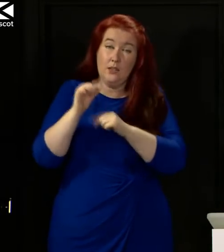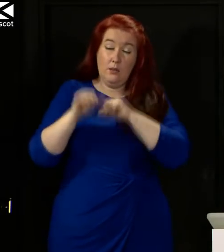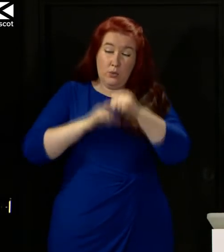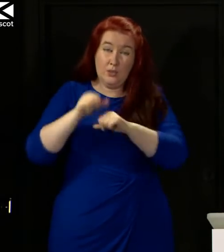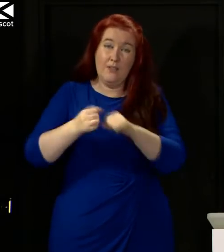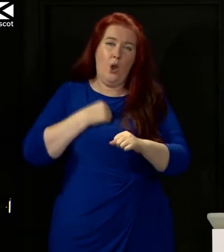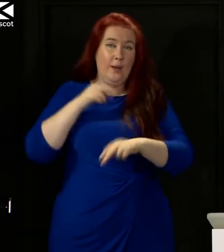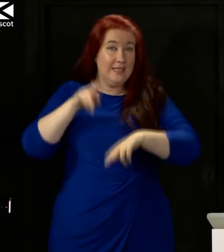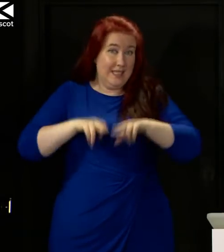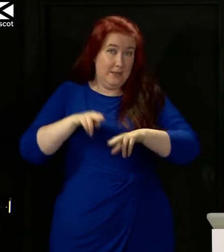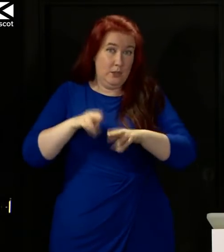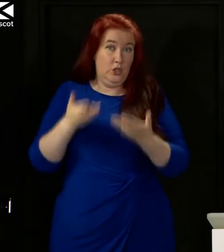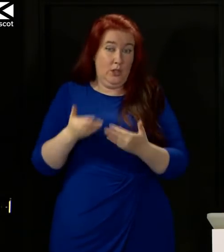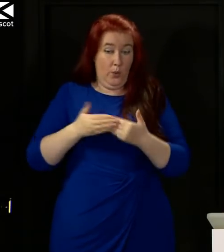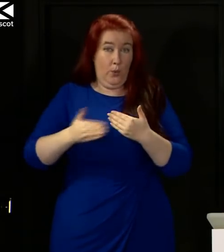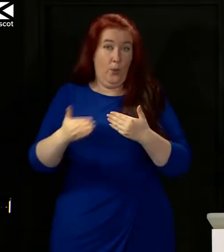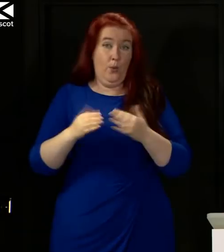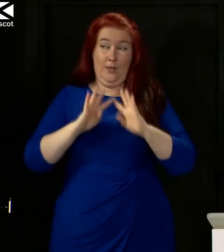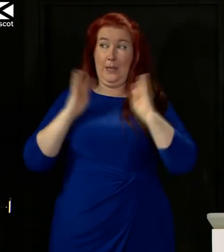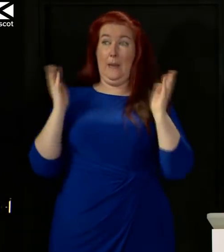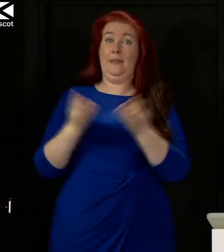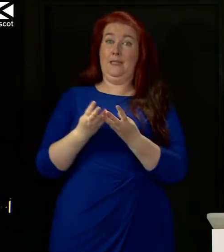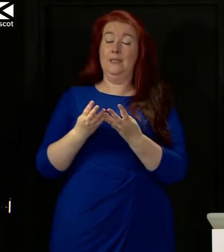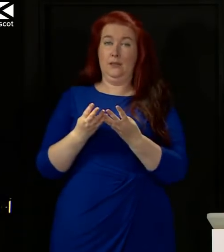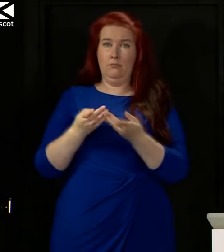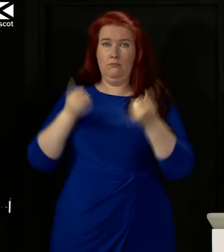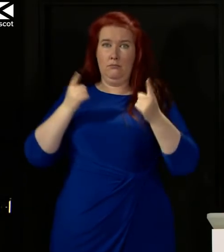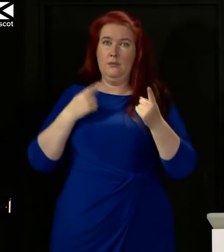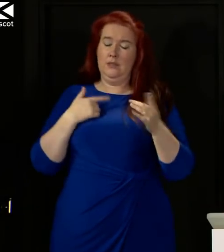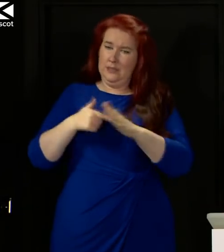we are currently going through. The cabinet had a lengthy and very detailed discussion